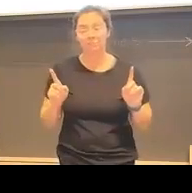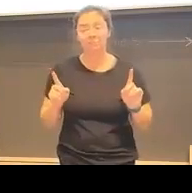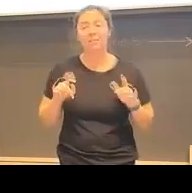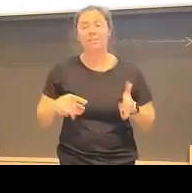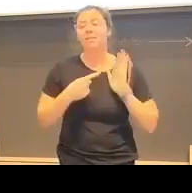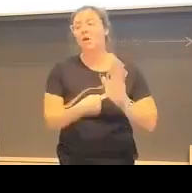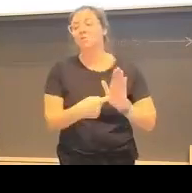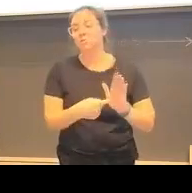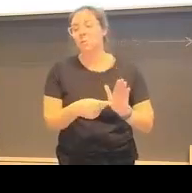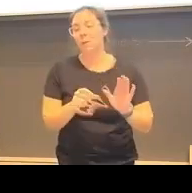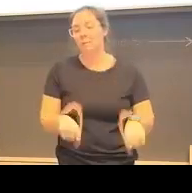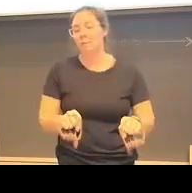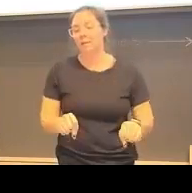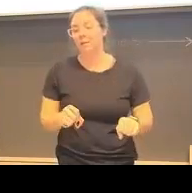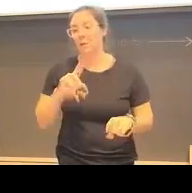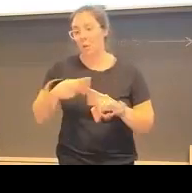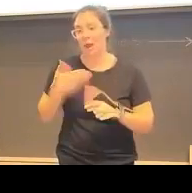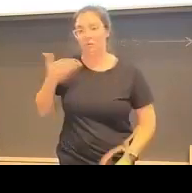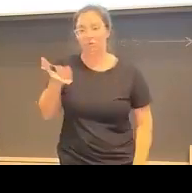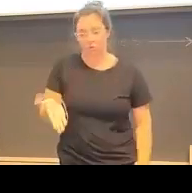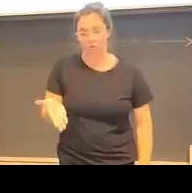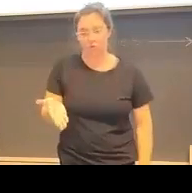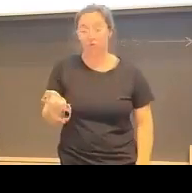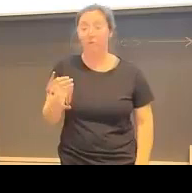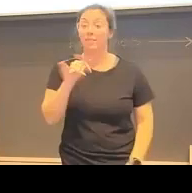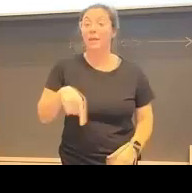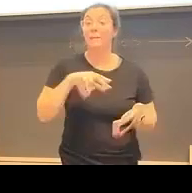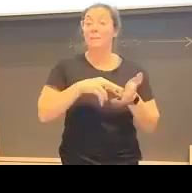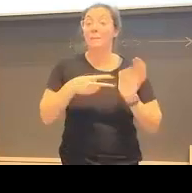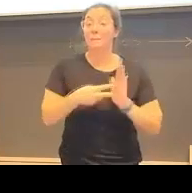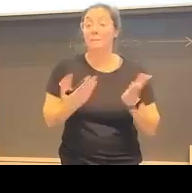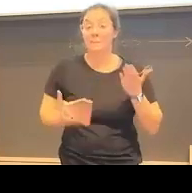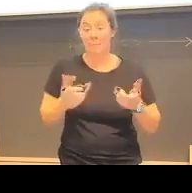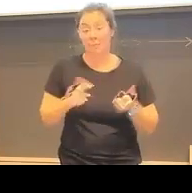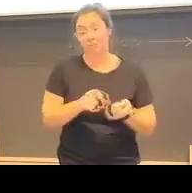the capacity to do so when I was there then it meant that perhaps we could change behavior